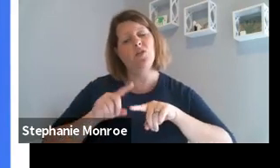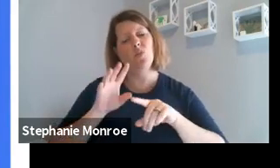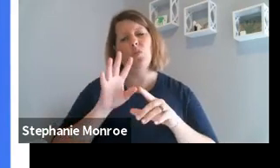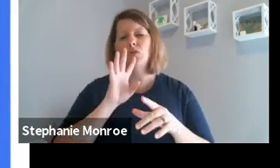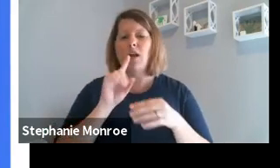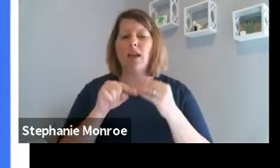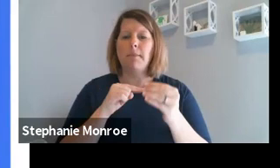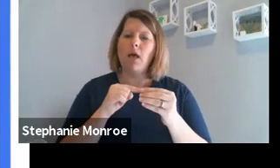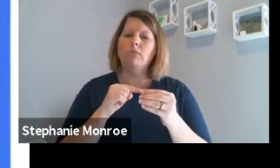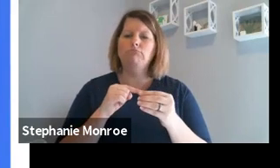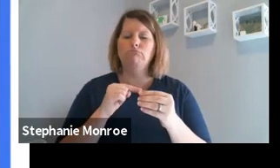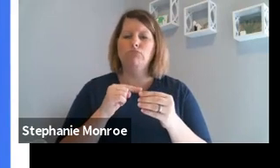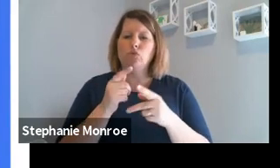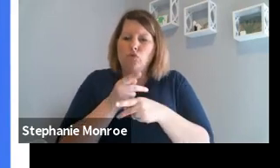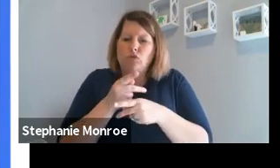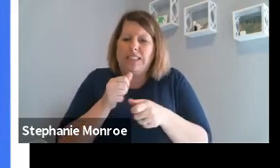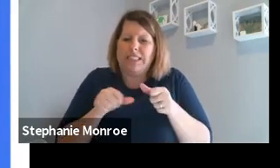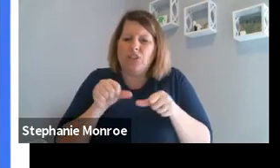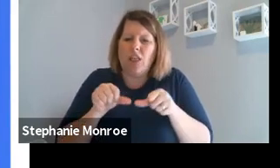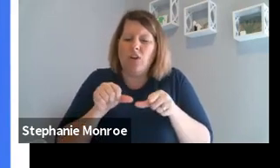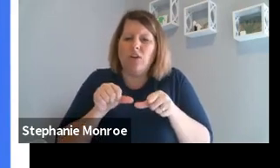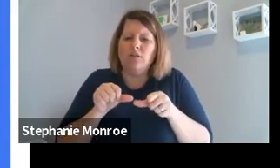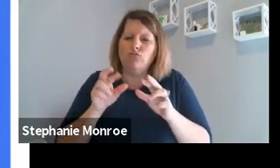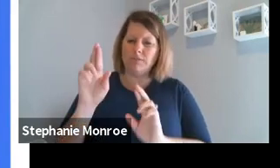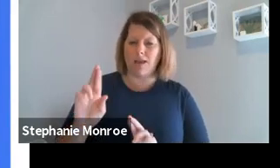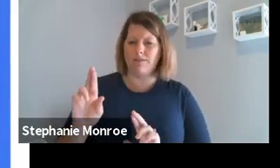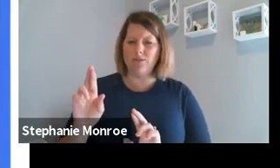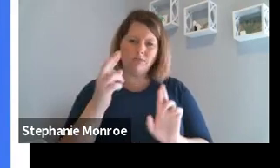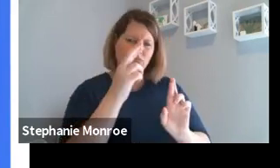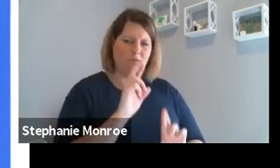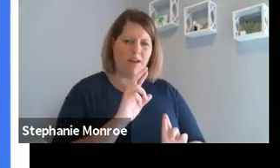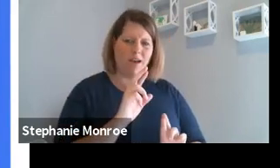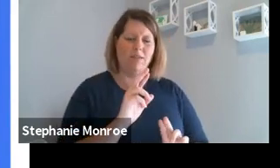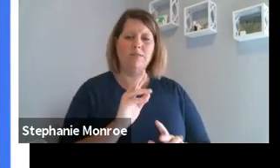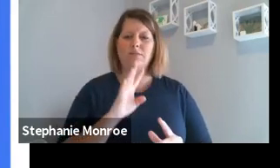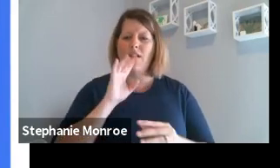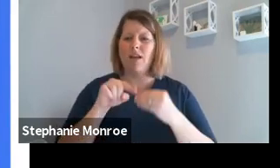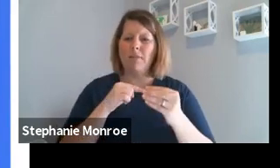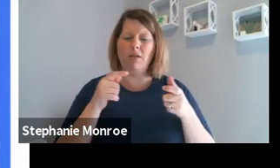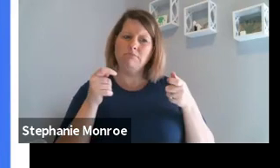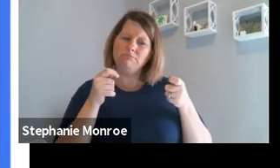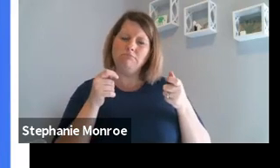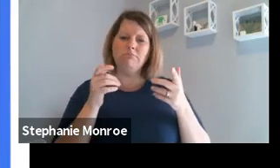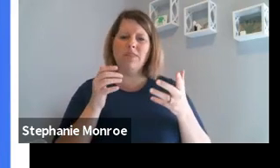treating each other in a respectful manner, we're talking about treating in each other in a way that is comfortable.